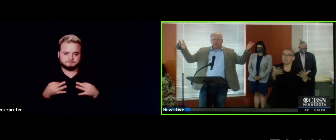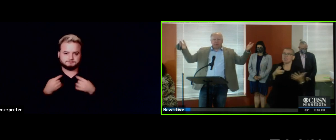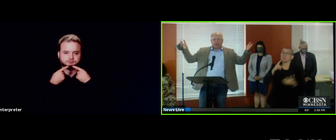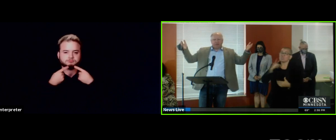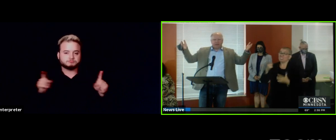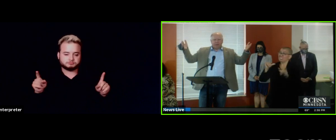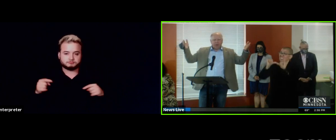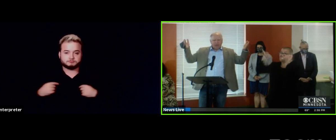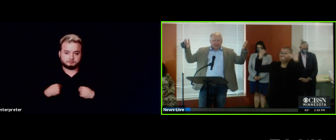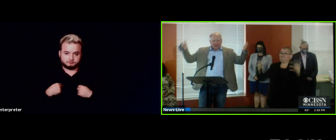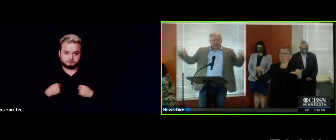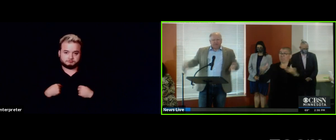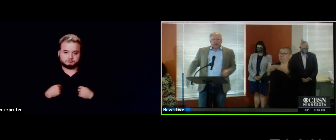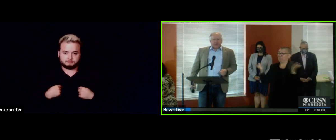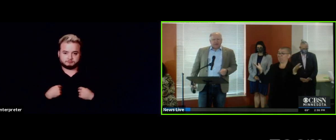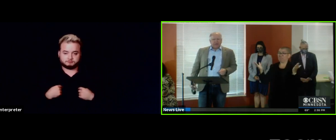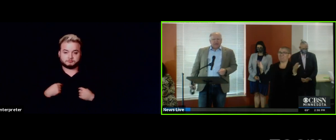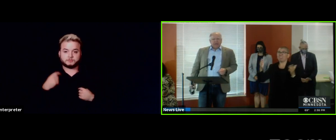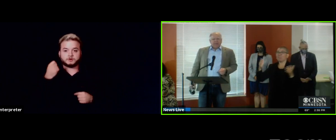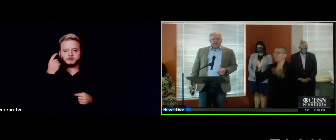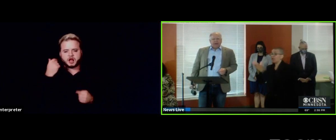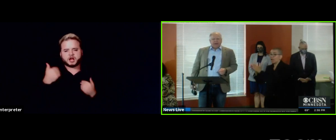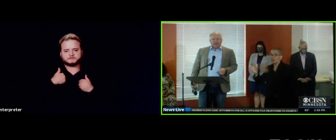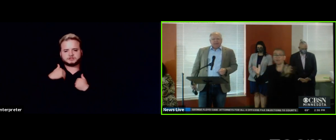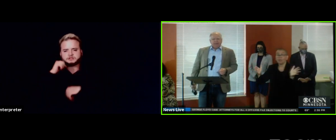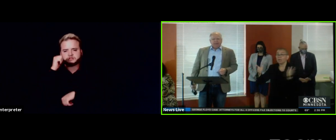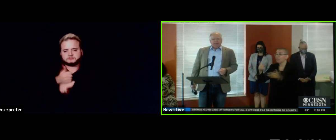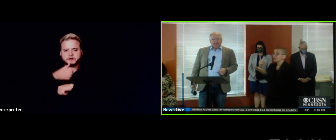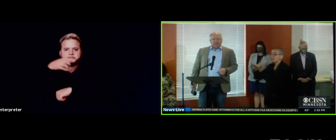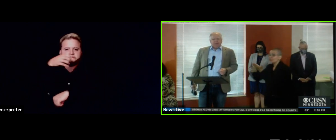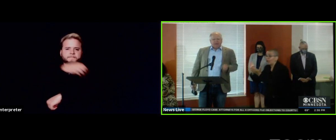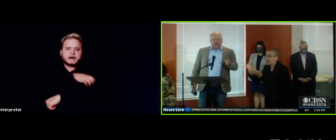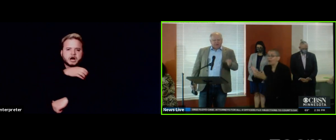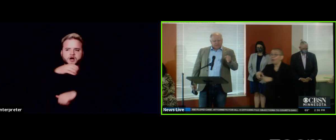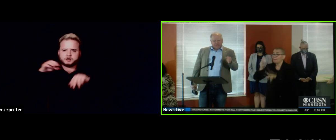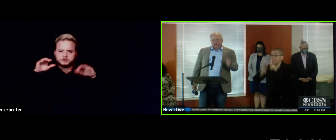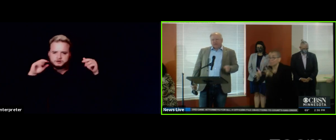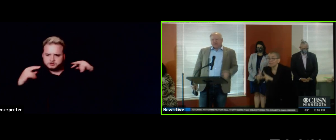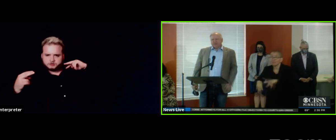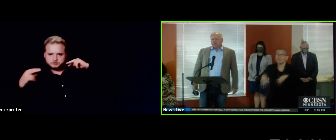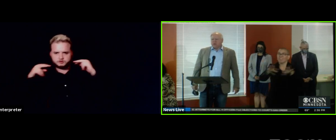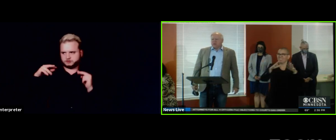around the table. That is very healthy but we've gotten ourselves into the situation